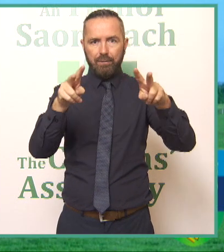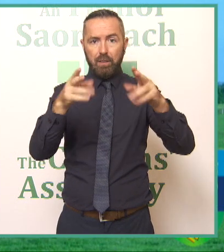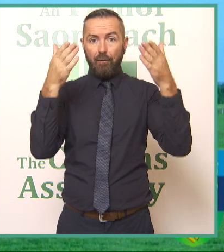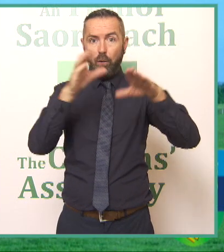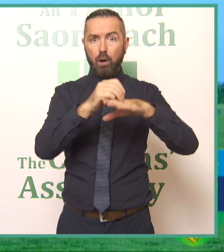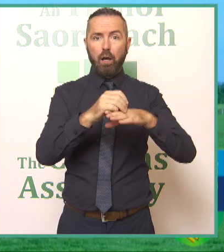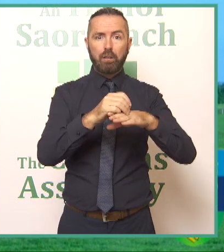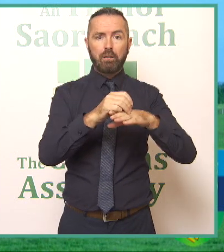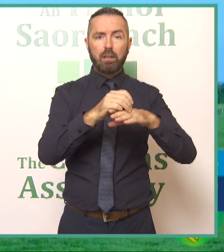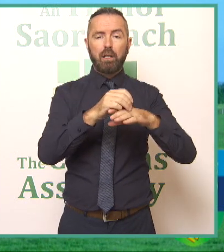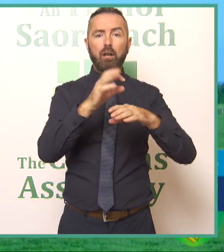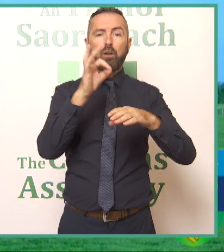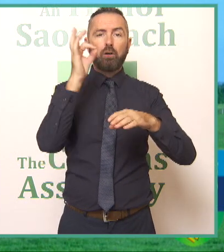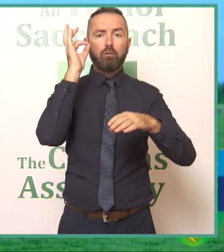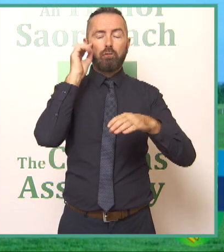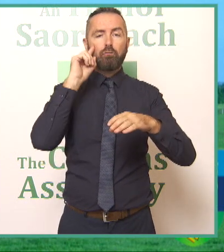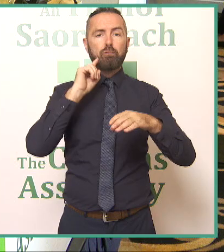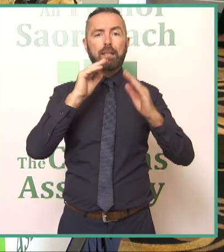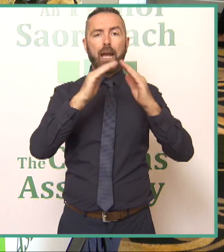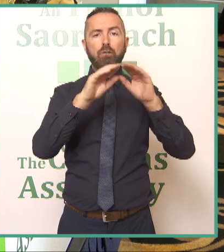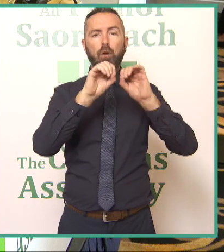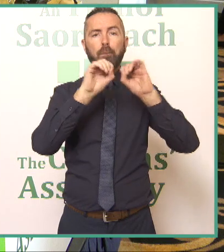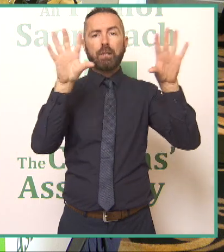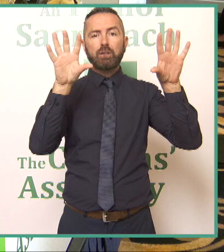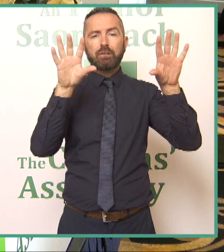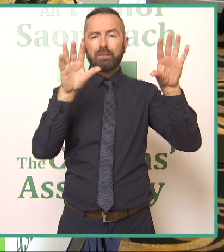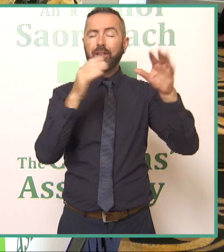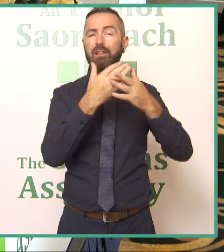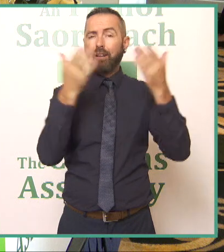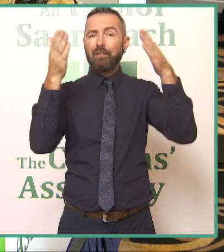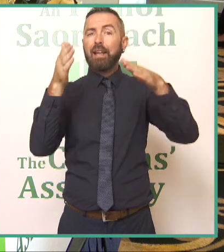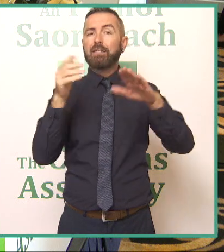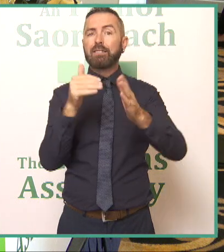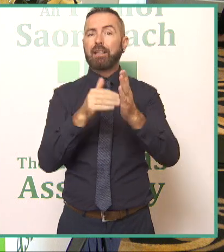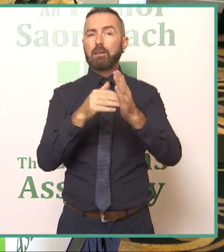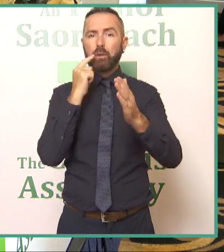emissions alone which is something that's getting a lot of attention recently could potentially lead